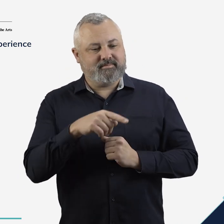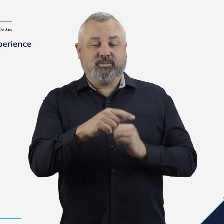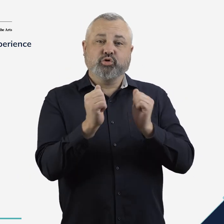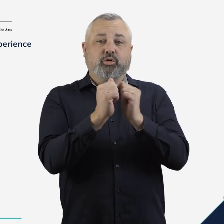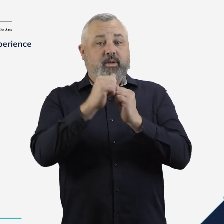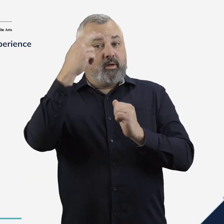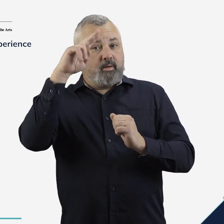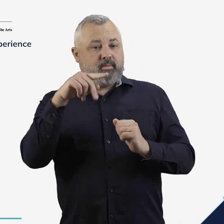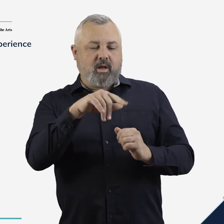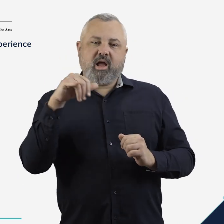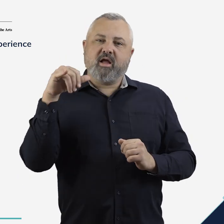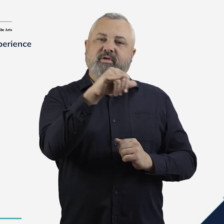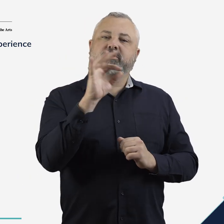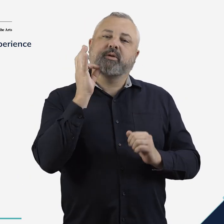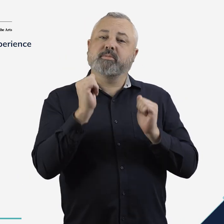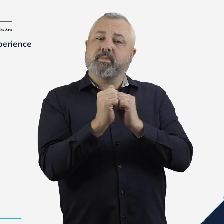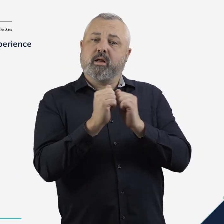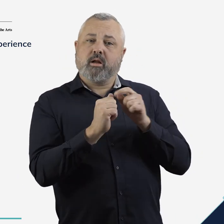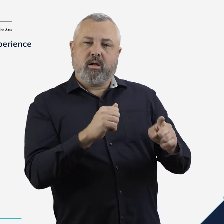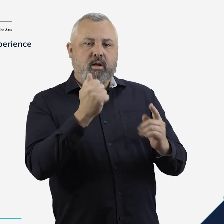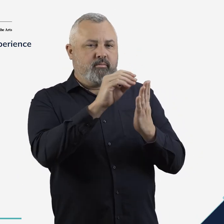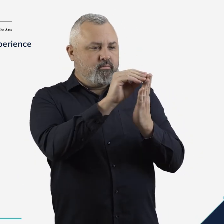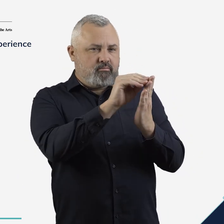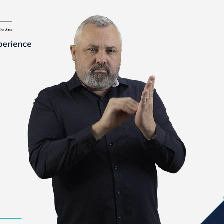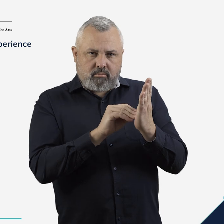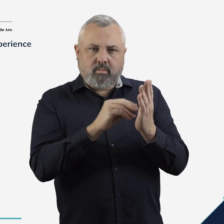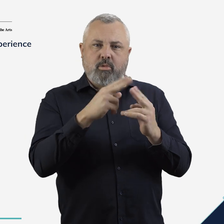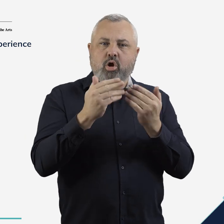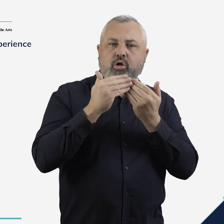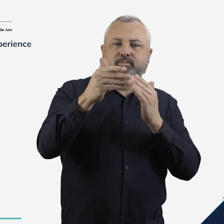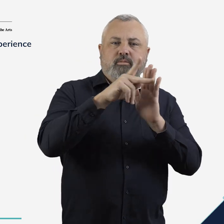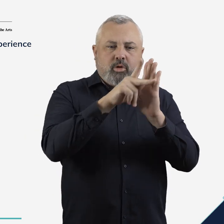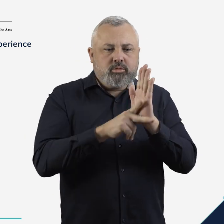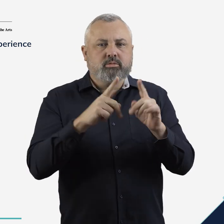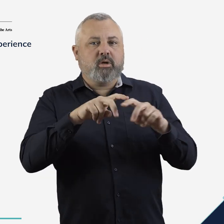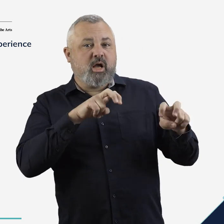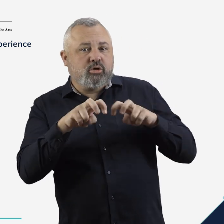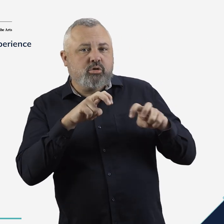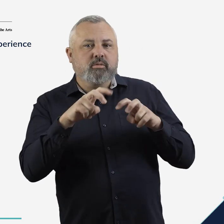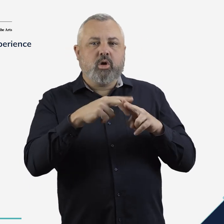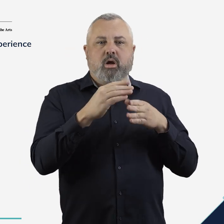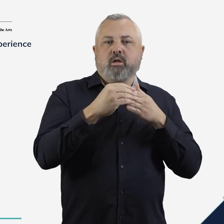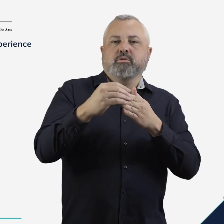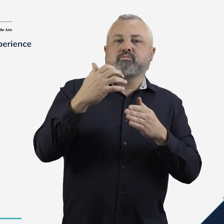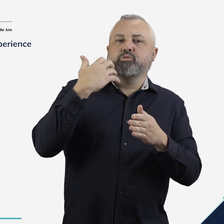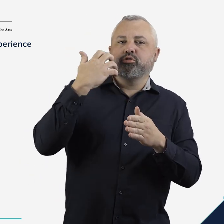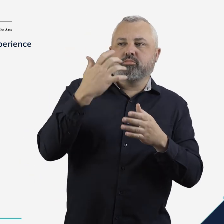The Aviation White Paper sets out long-term policies and actions to guide the next generation of